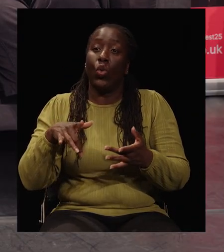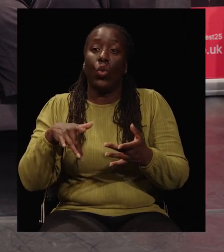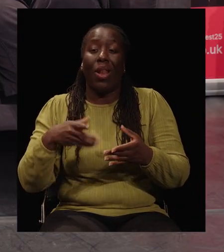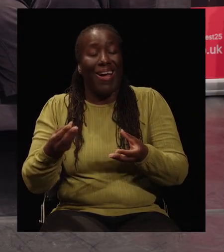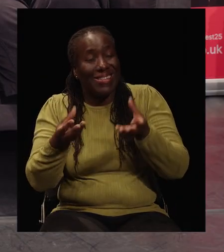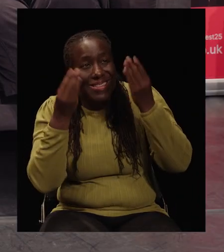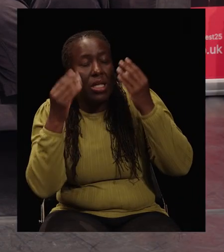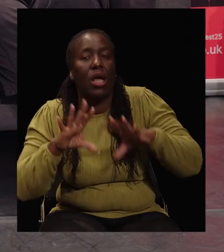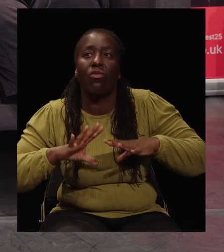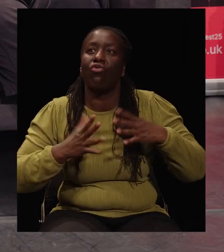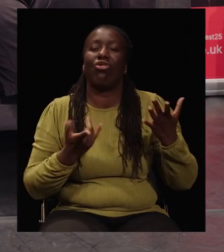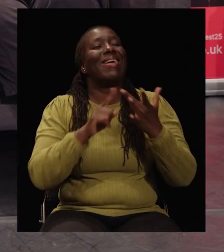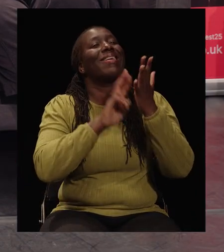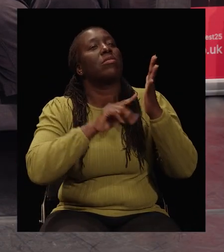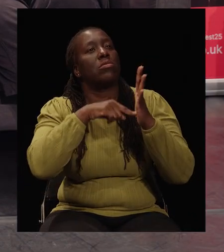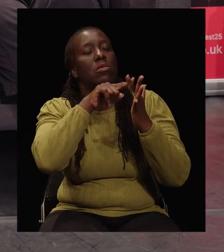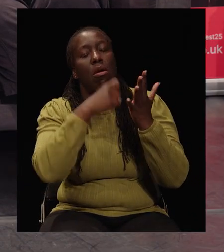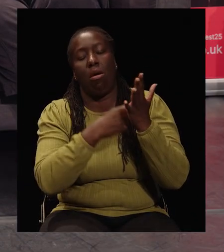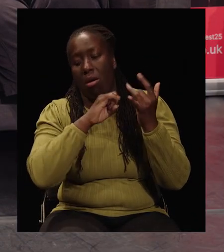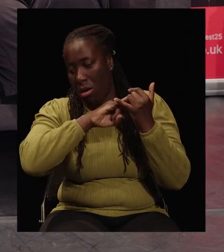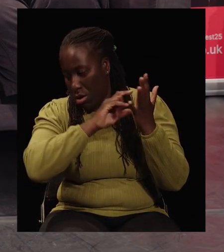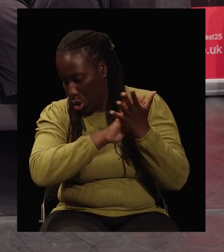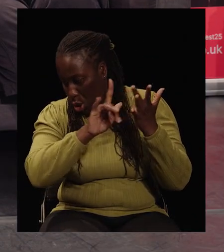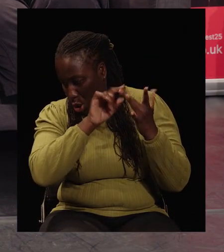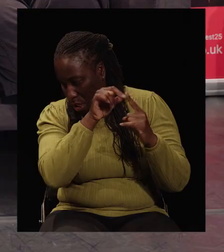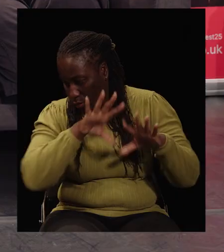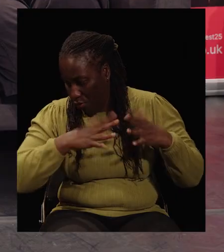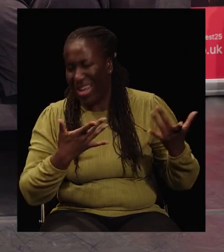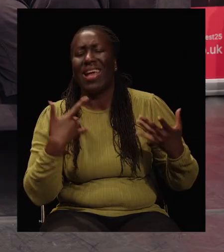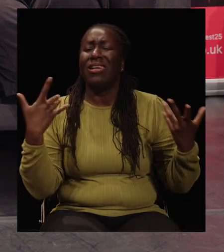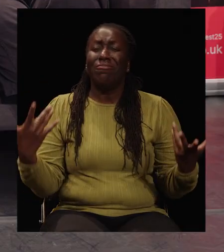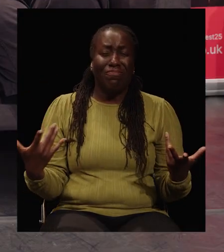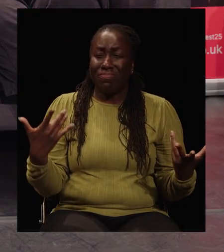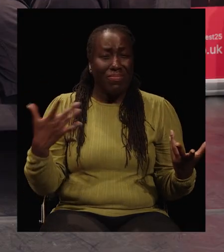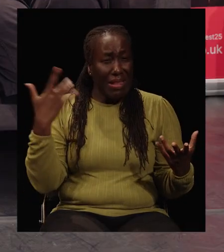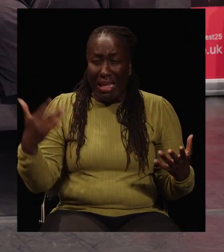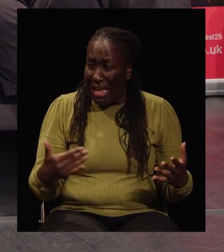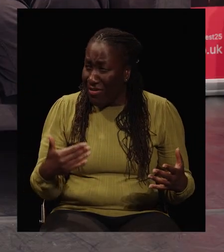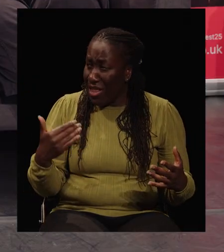And I think everyone, even our most mature guests that we've spoken to,